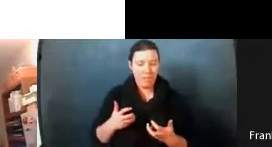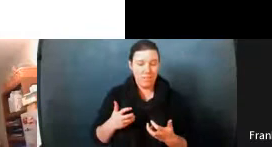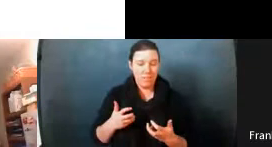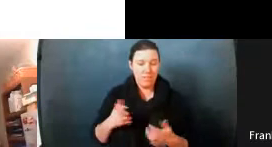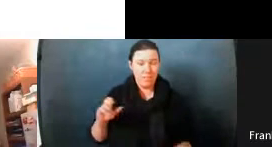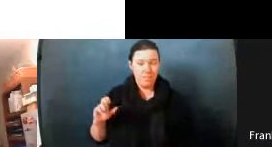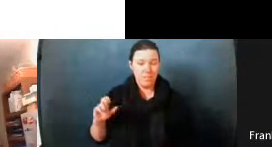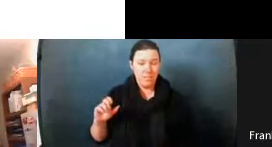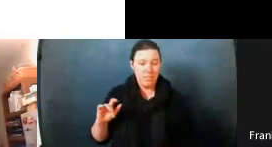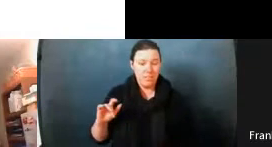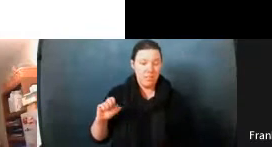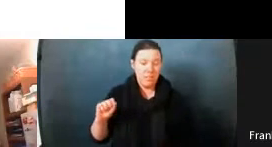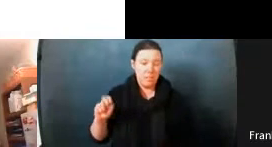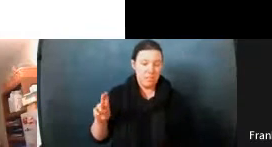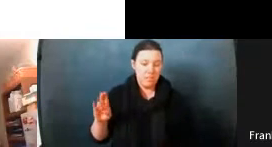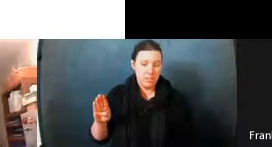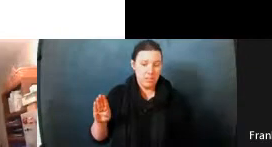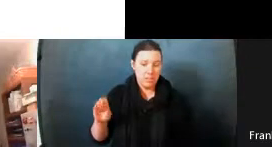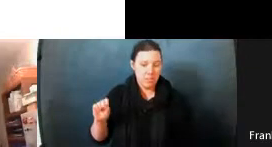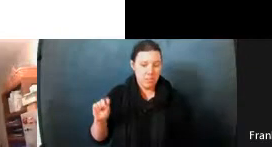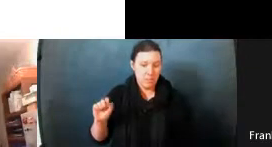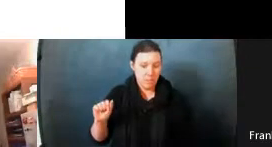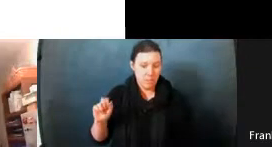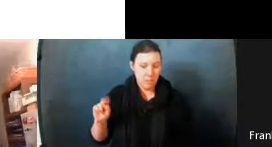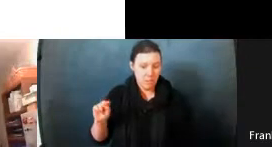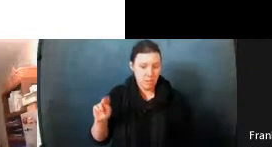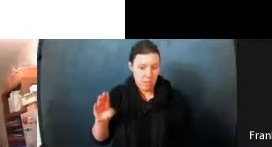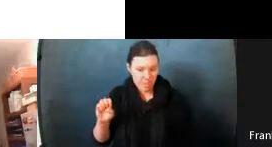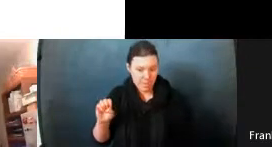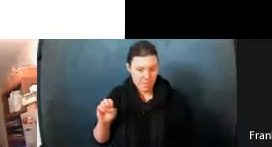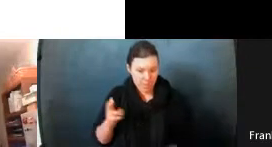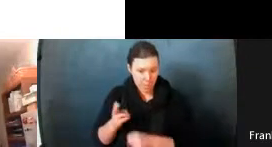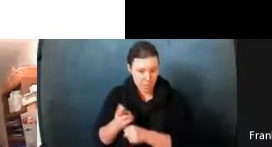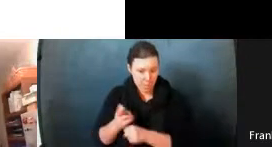to be part of our inclusivity, of being respectful to all.